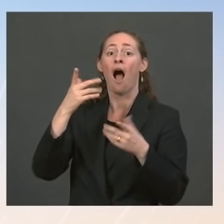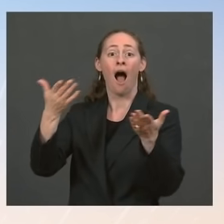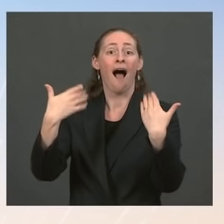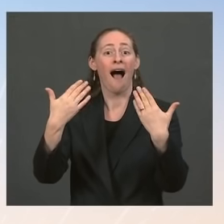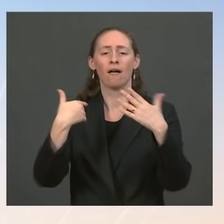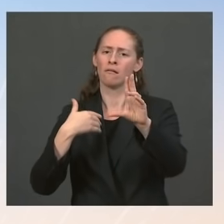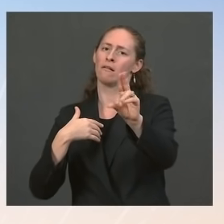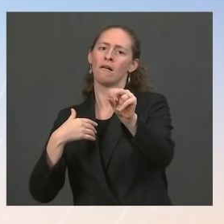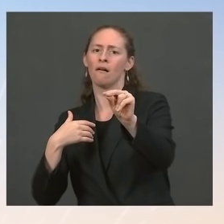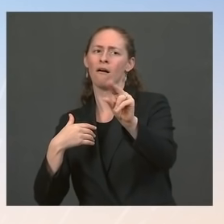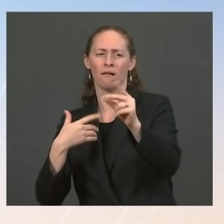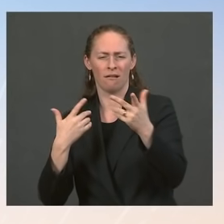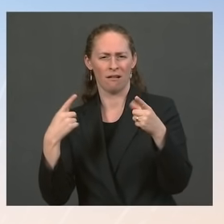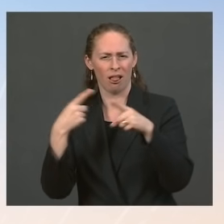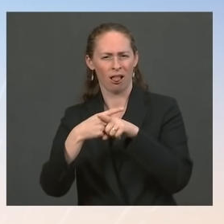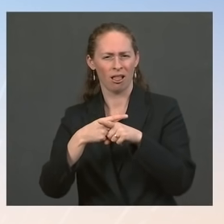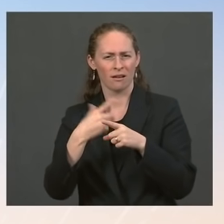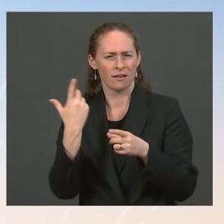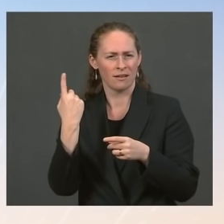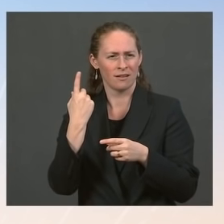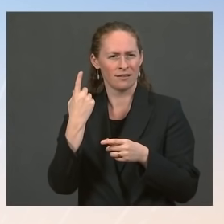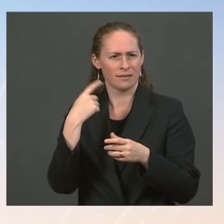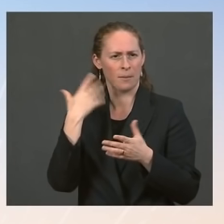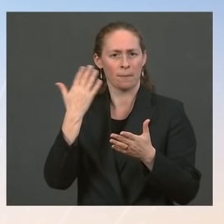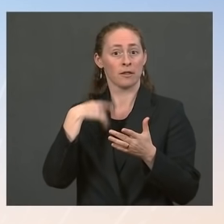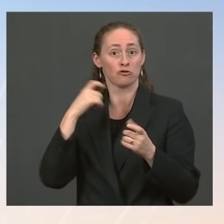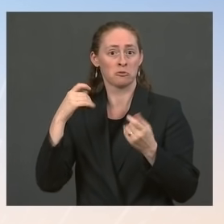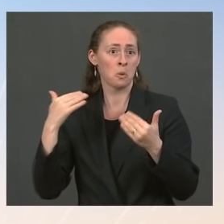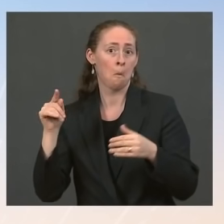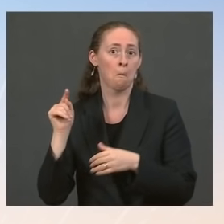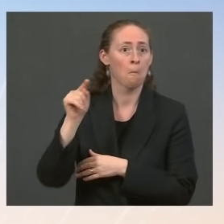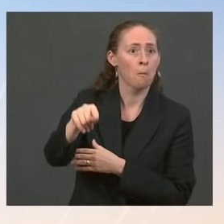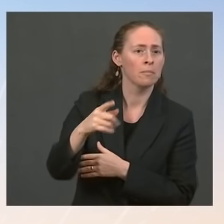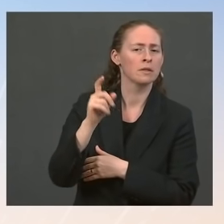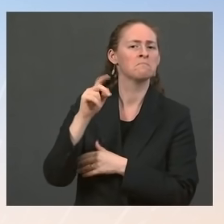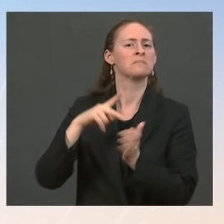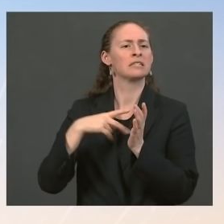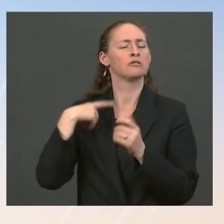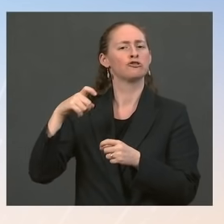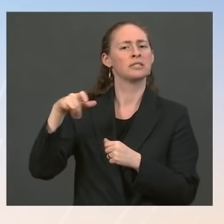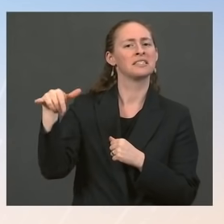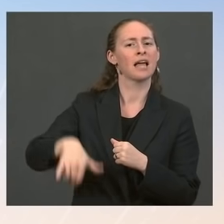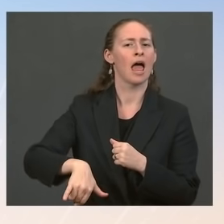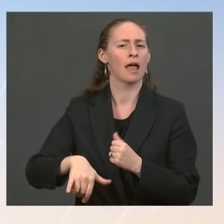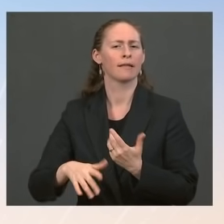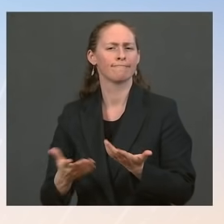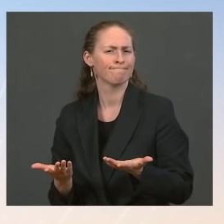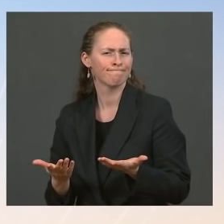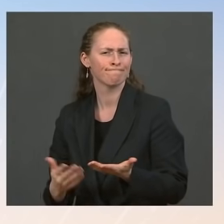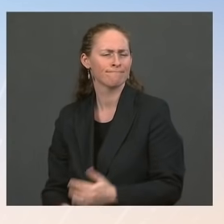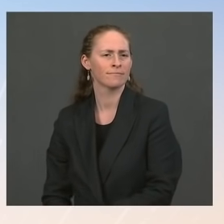and not think that they should come and expect the same treatment? Ms. Psaki: Well, by the same treatment, these indi- --